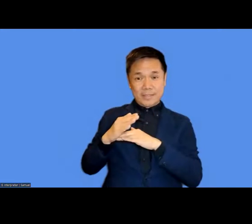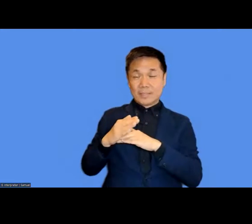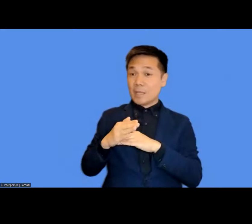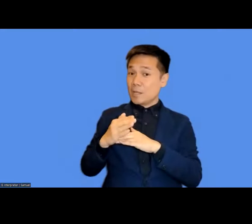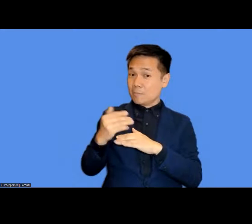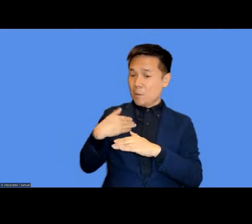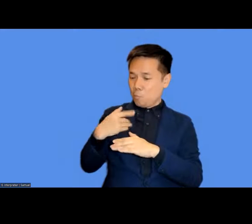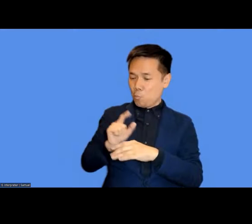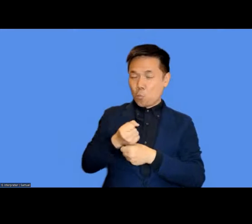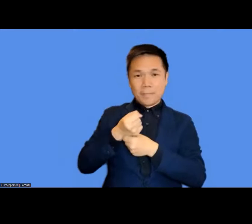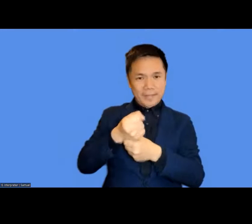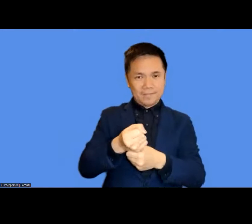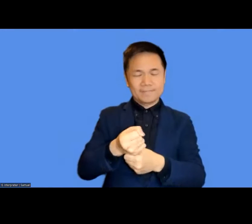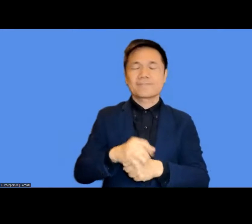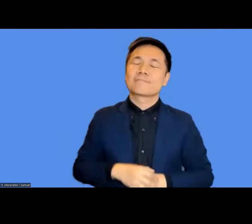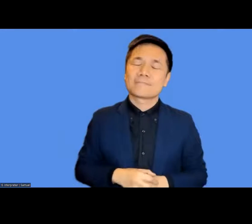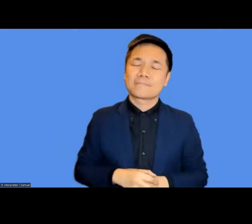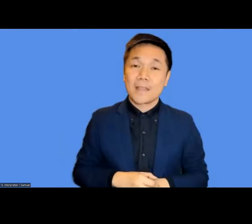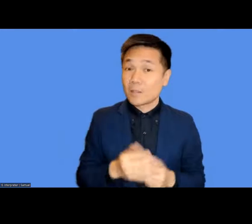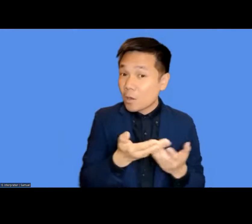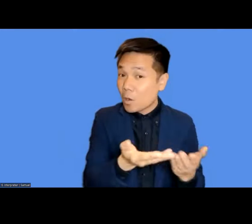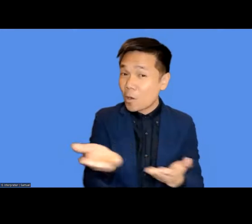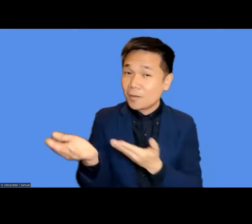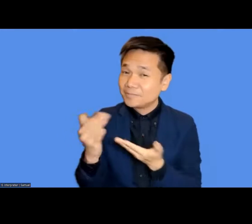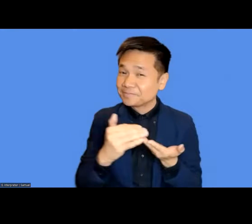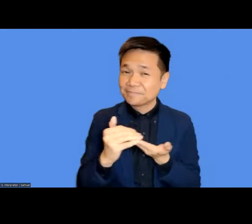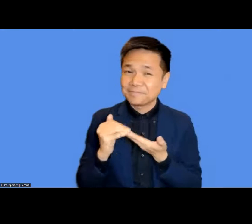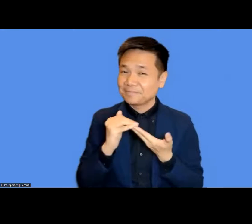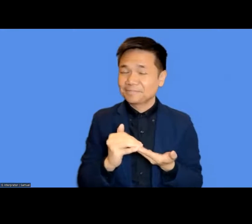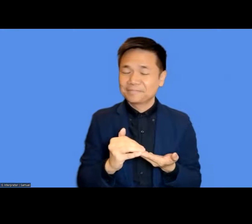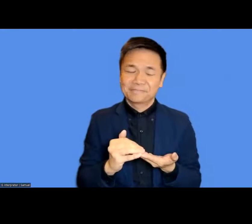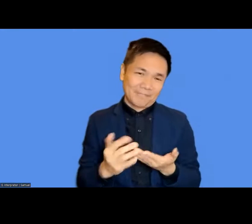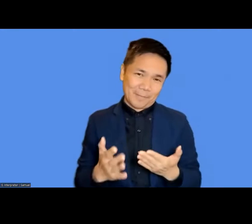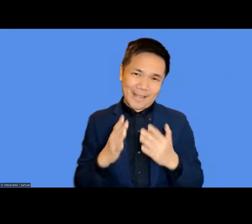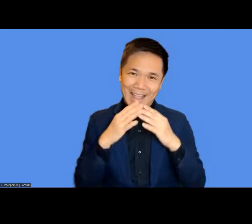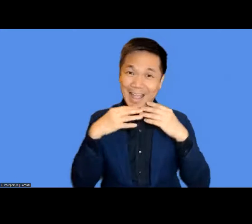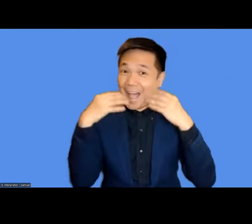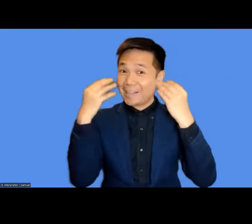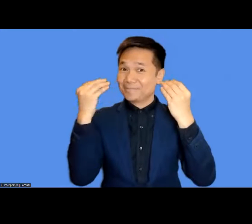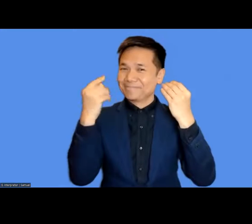We are delighted to have the opportunity to share with you all some of our views regarding